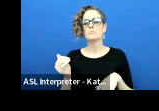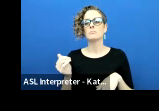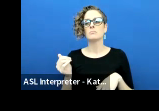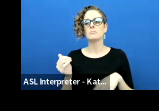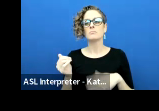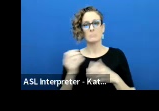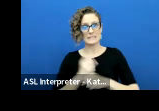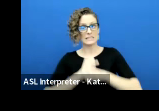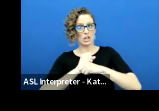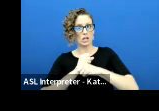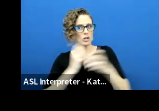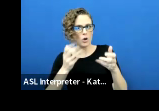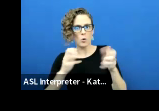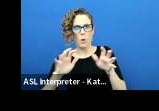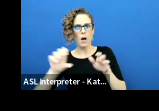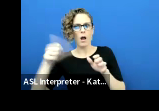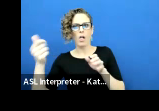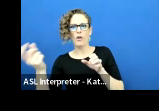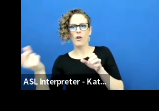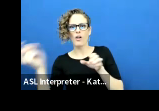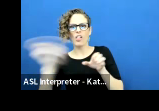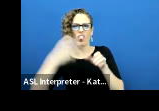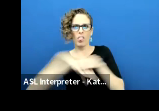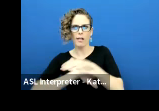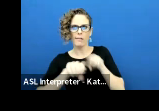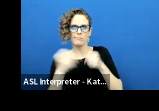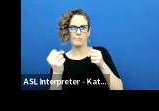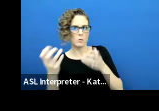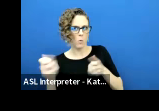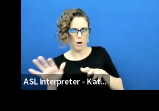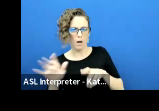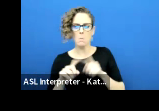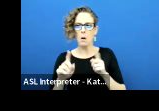people aren't going to hack me but um you know I'm not too fussed about it uh complexity is a concern